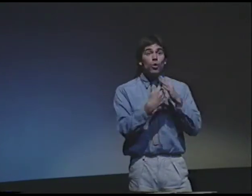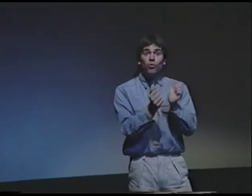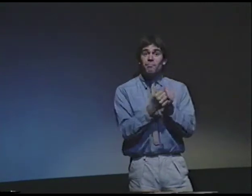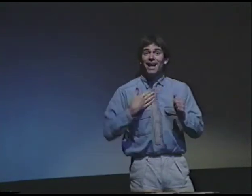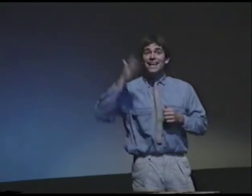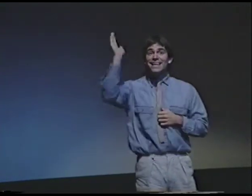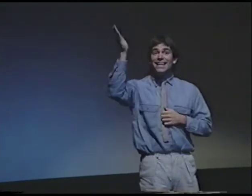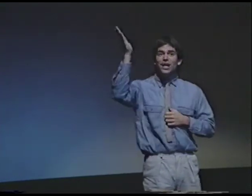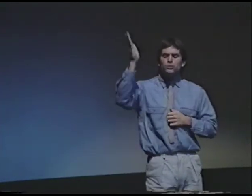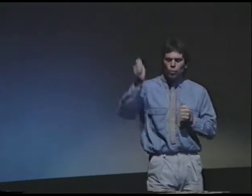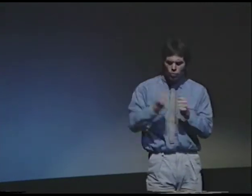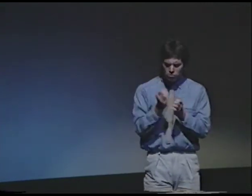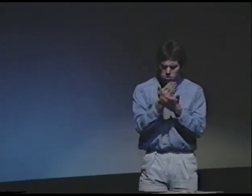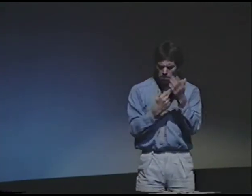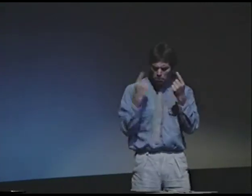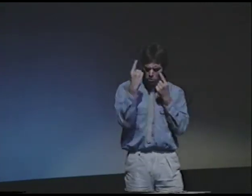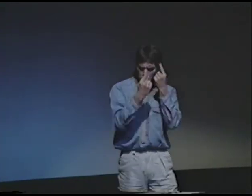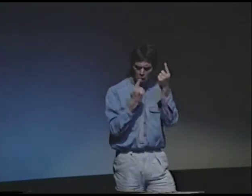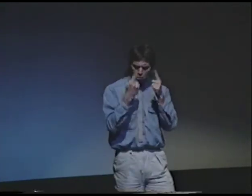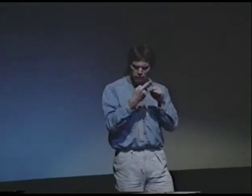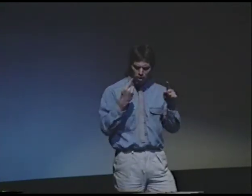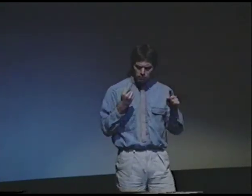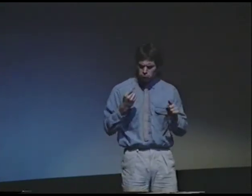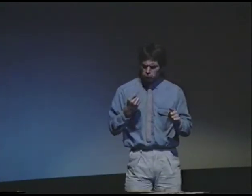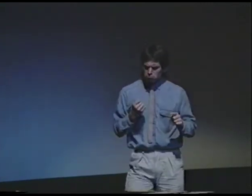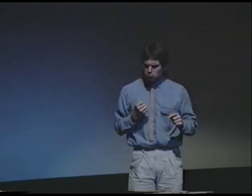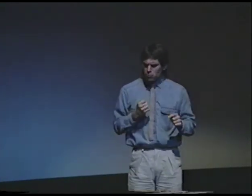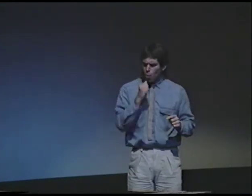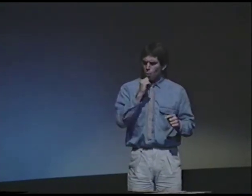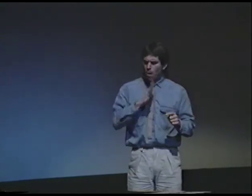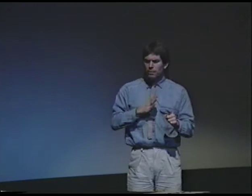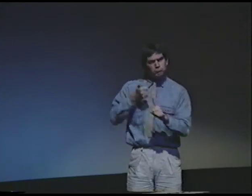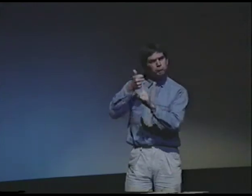Today, I want to start my lecture with some thoughts